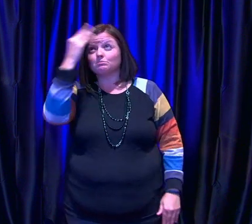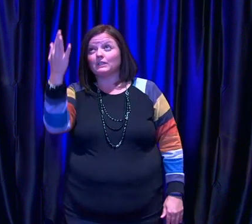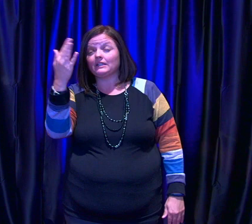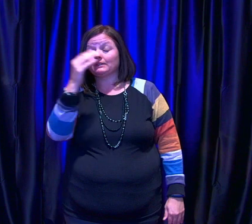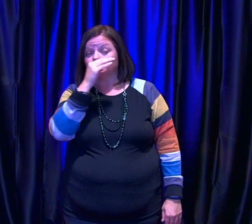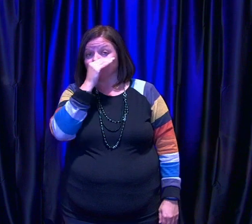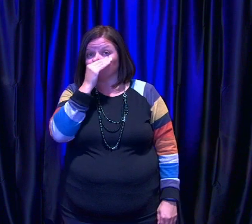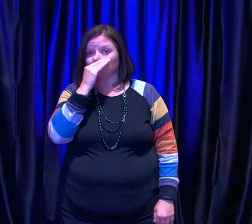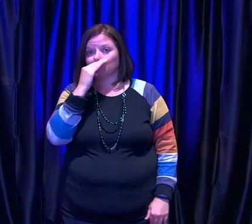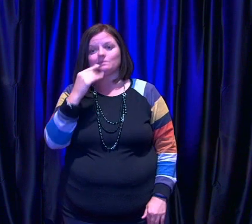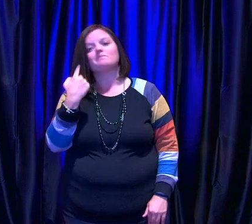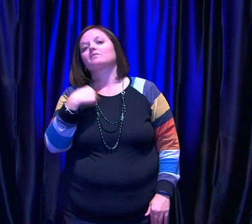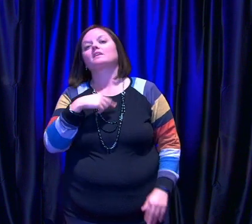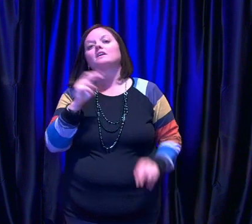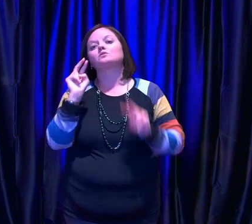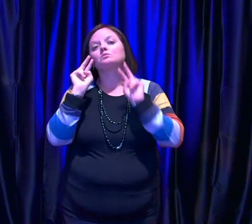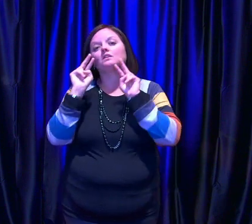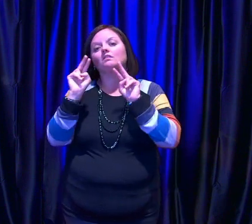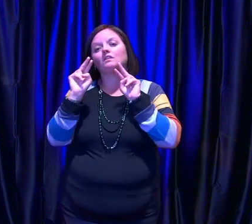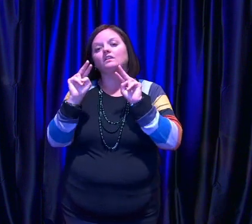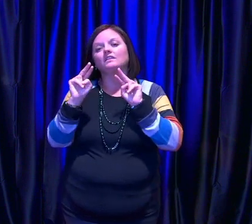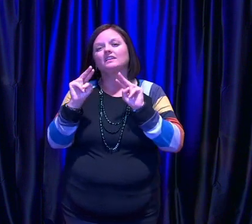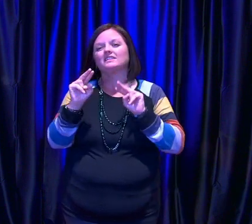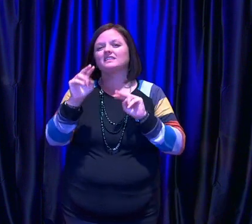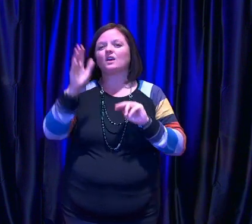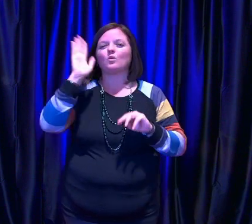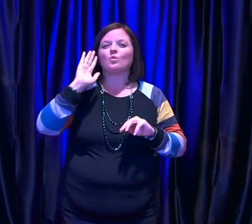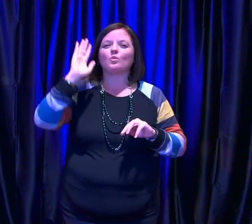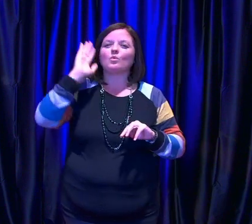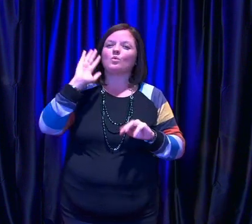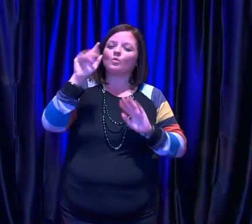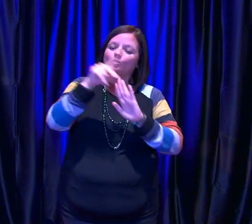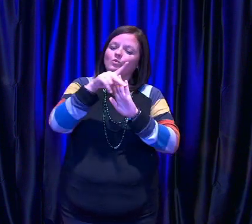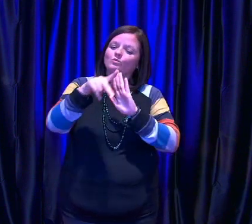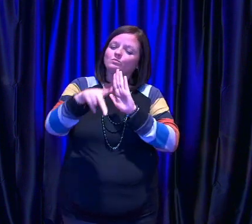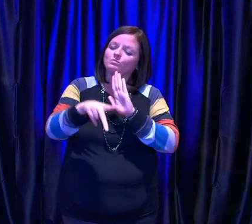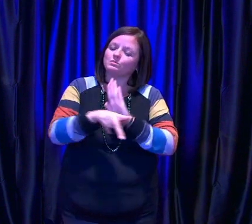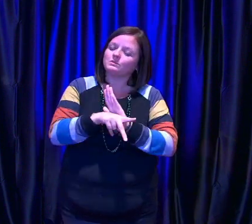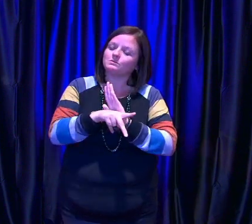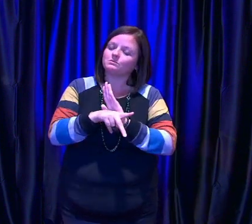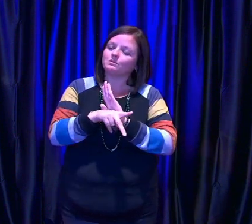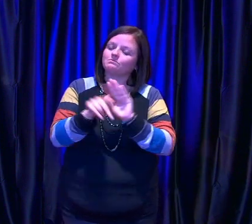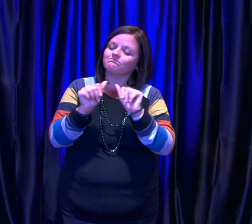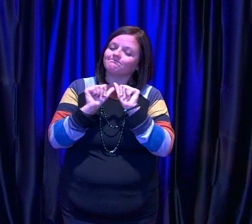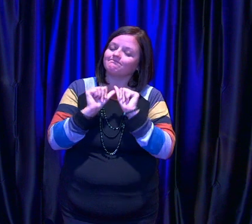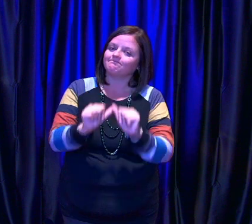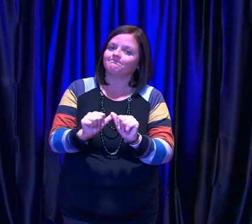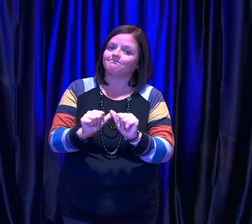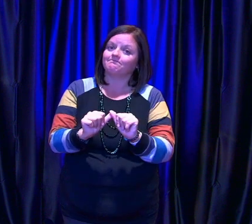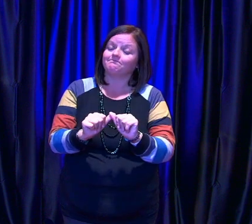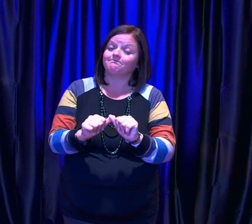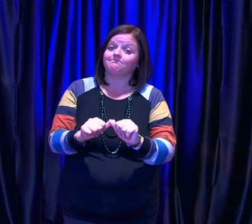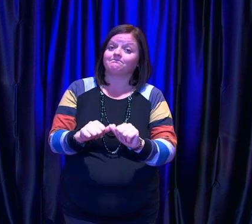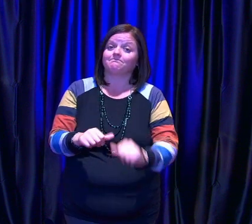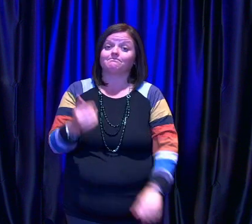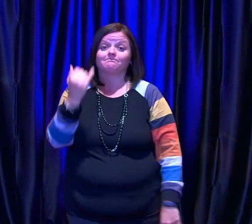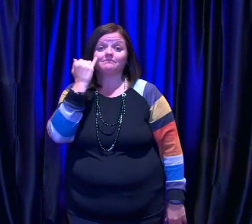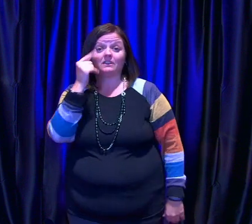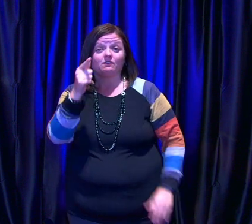and so as we look at these that old-fashioned principle still holds you know if you ask people what the